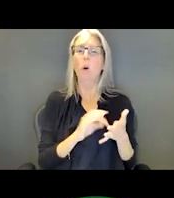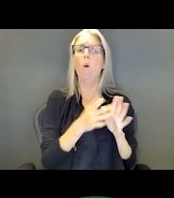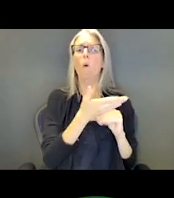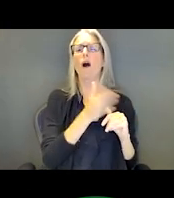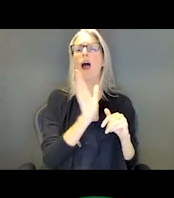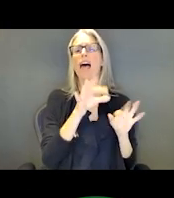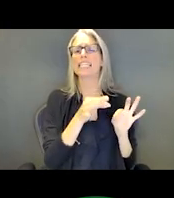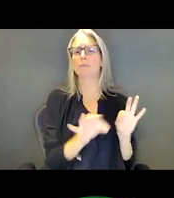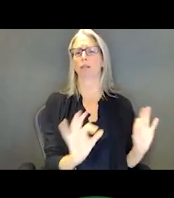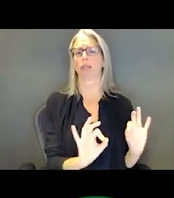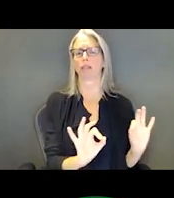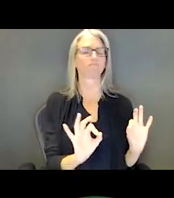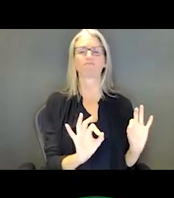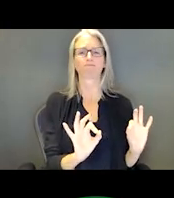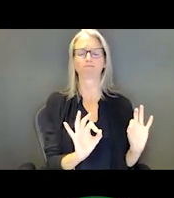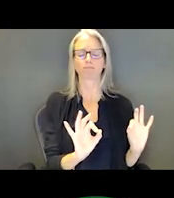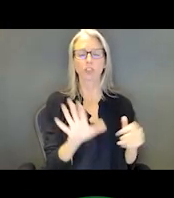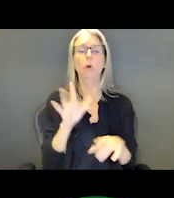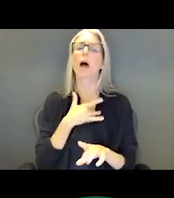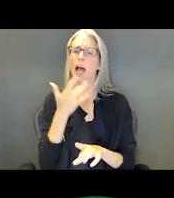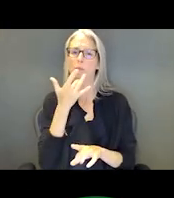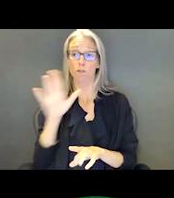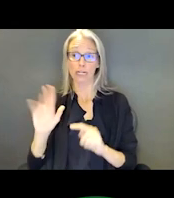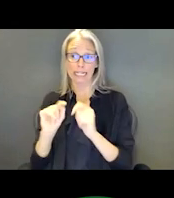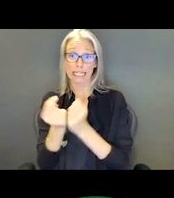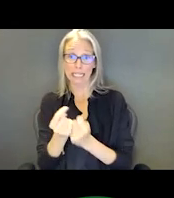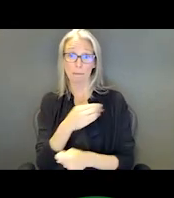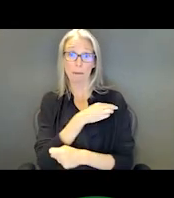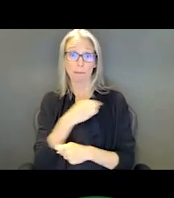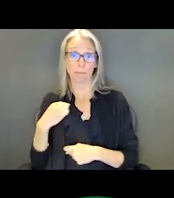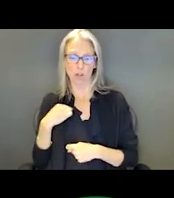only fictionalized in areas of the story that may provide a reason for visiting the site.